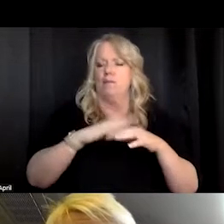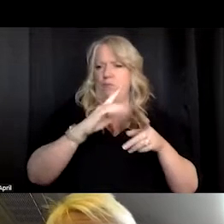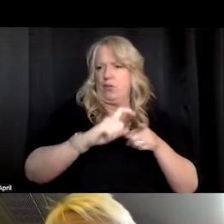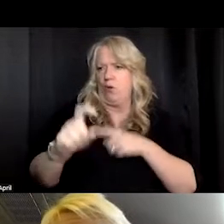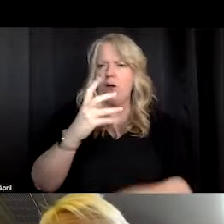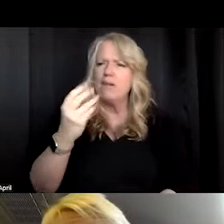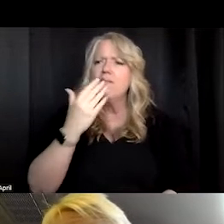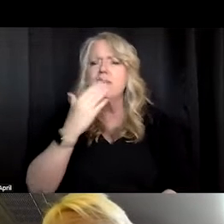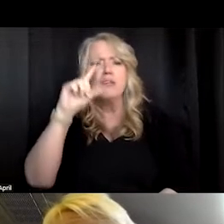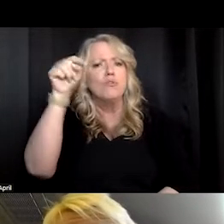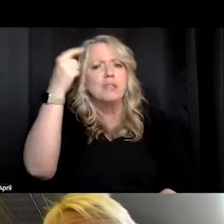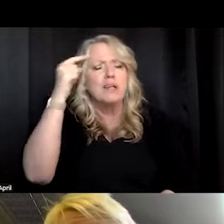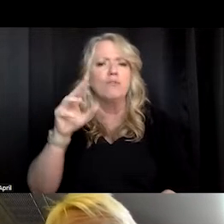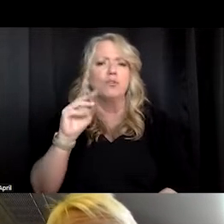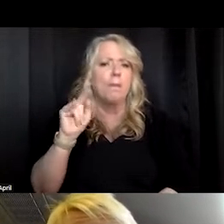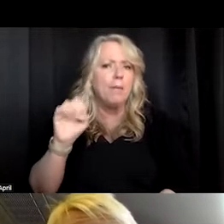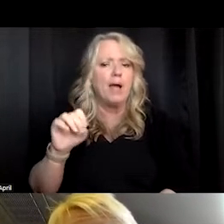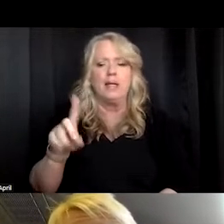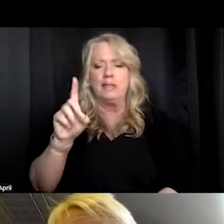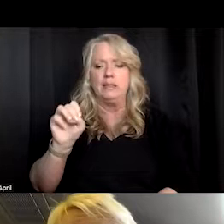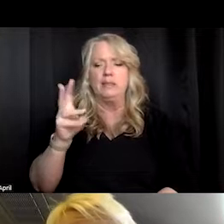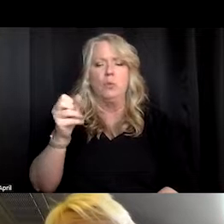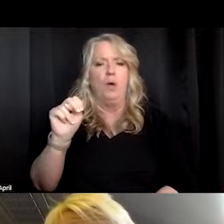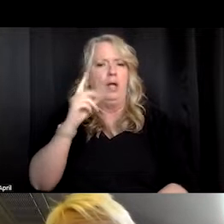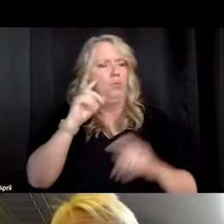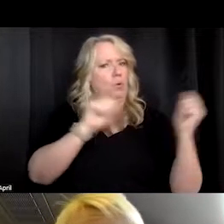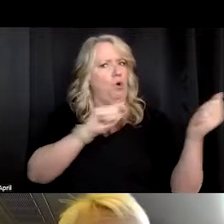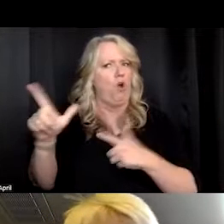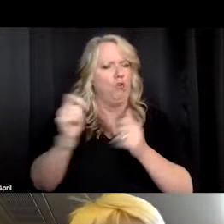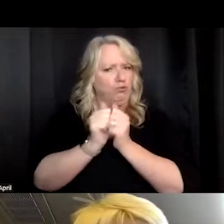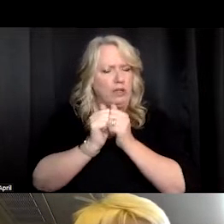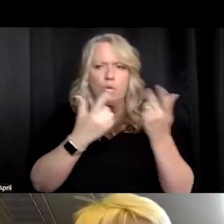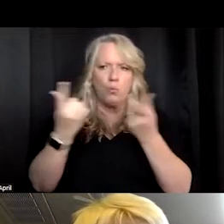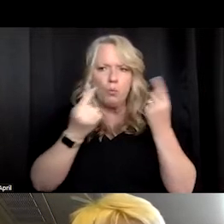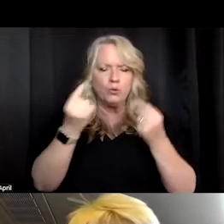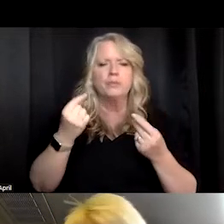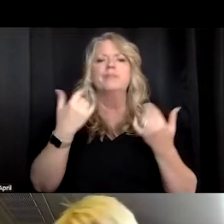AND FOR THE PEOPLE THAT WE SERVE. SO, THANK YOU TO EVERYBODY ON THE CALL. AND, THANK YOU TO GOVERNOR MIKE DEWINE WHO REALLY